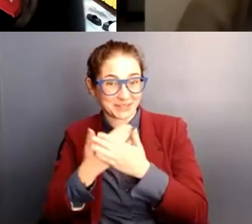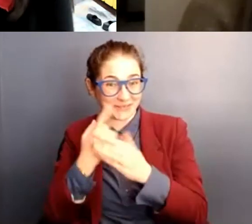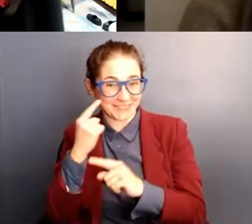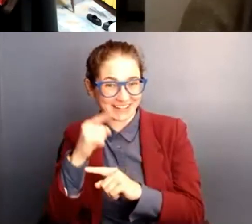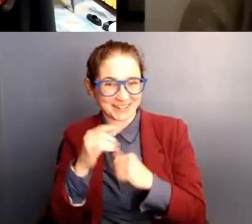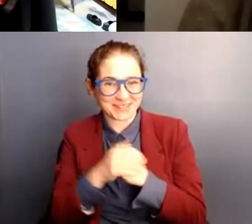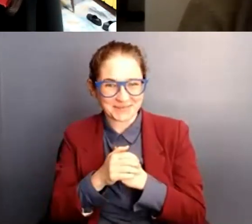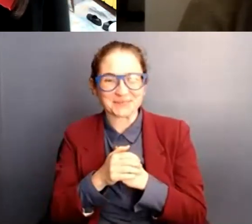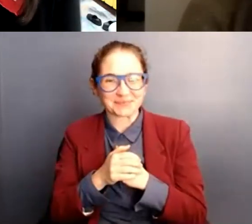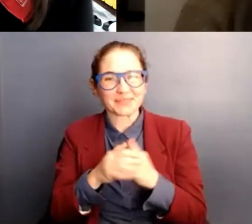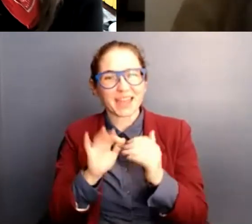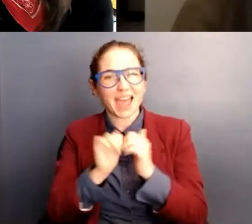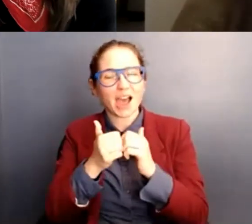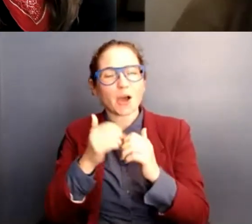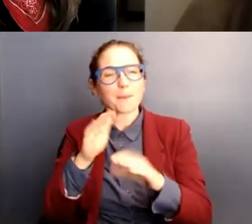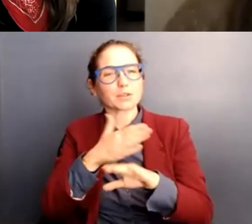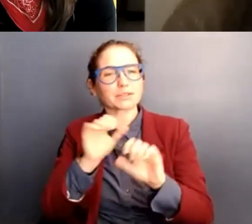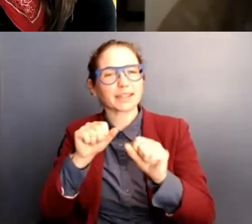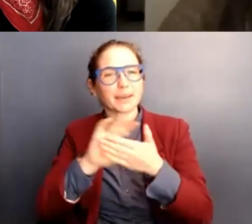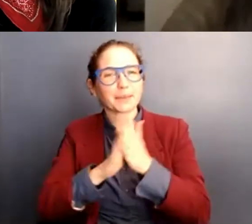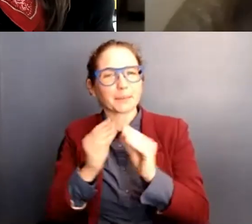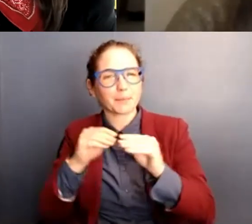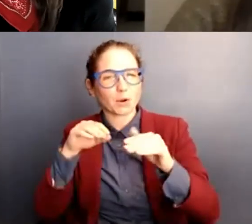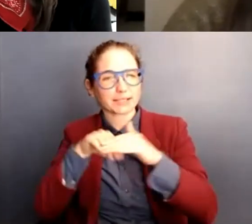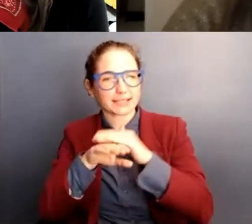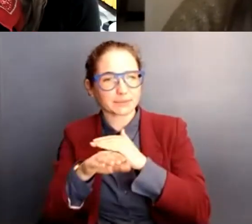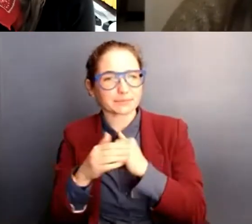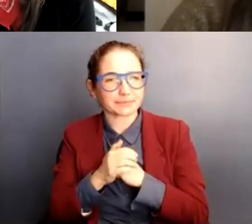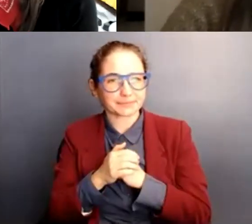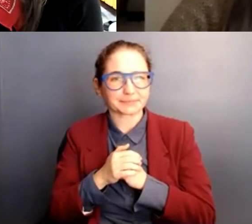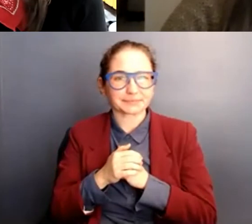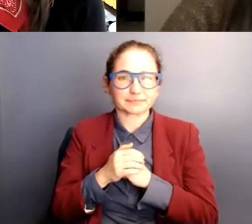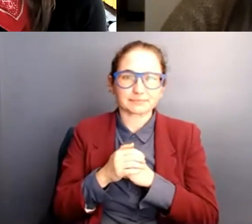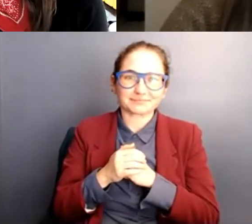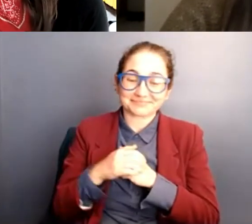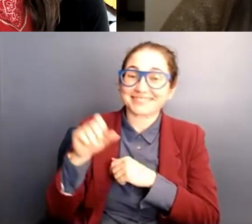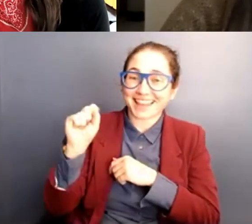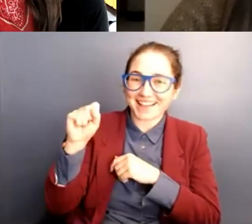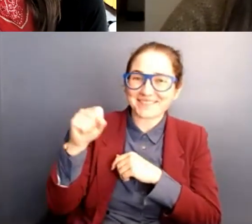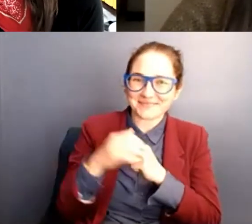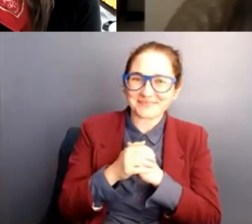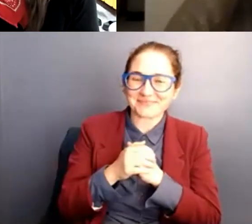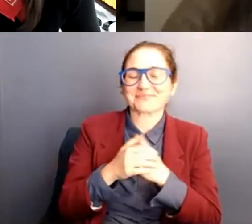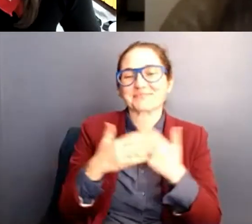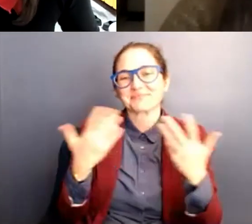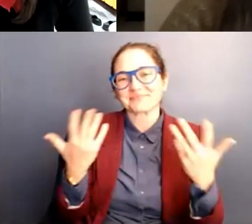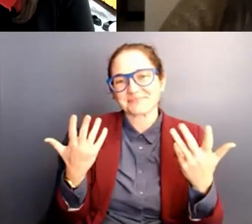how we can make music more accessible? >> LINDSAY DREXLER: Yes. So...in one of life's